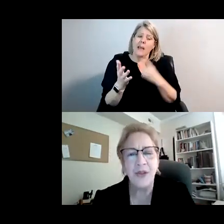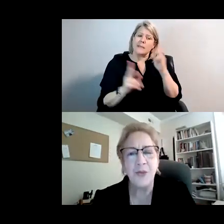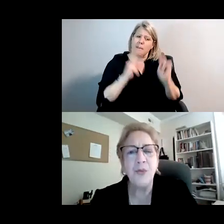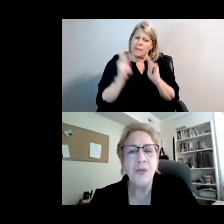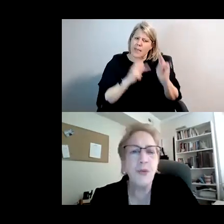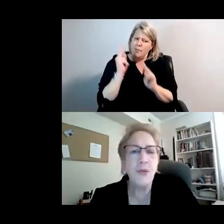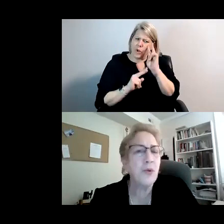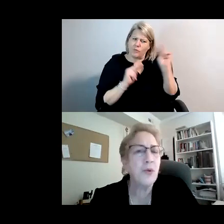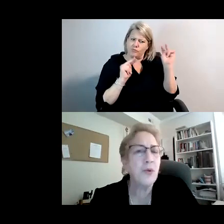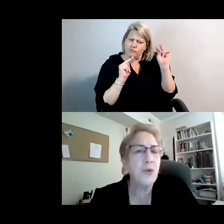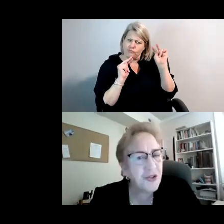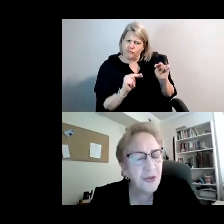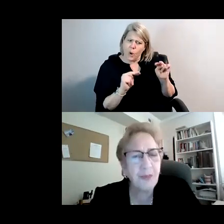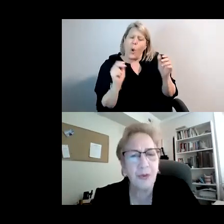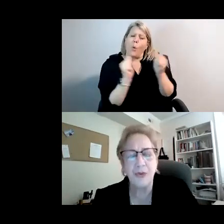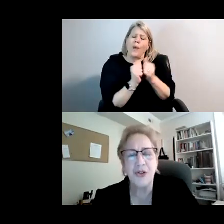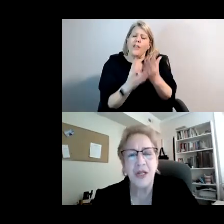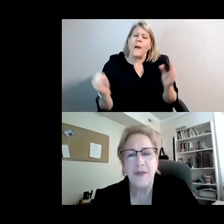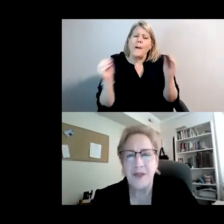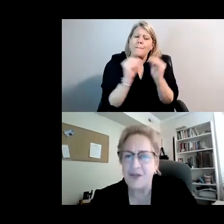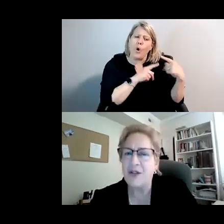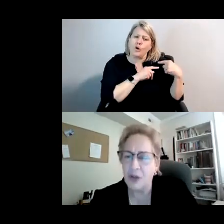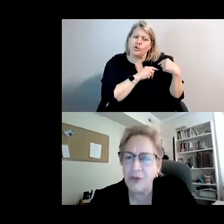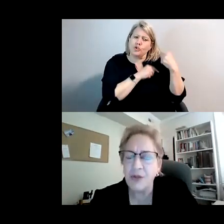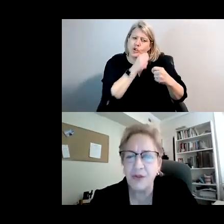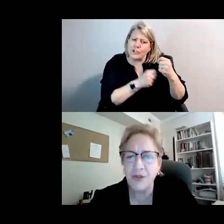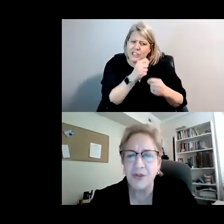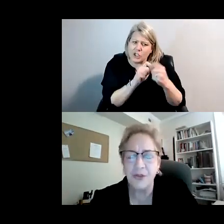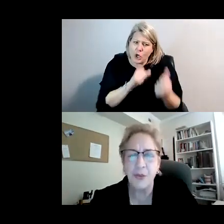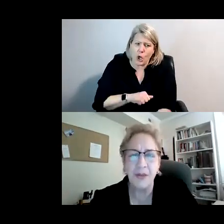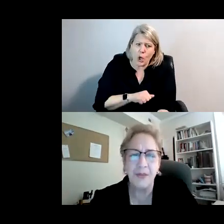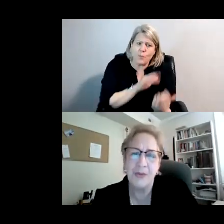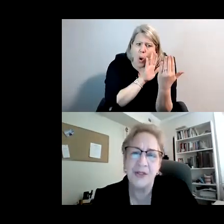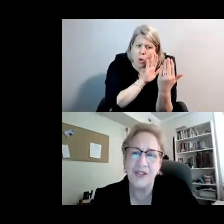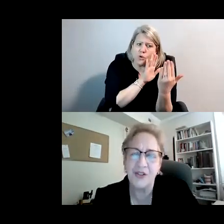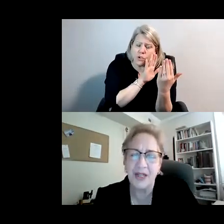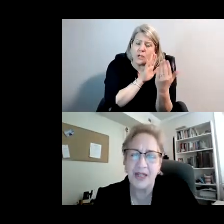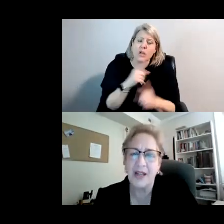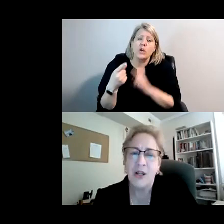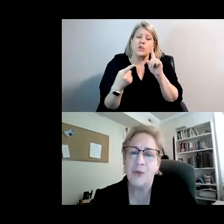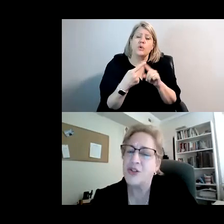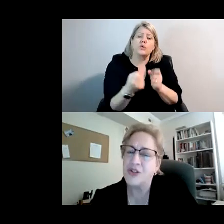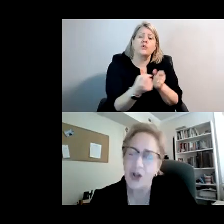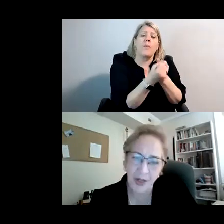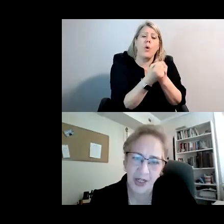with was a more traditional approach that they know that you're just supporting people in decision-making,